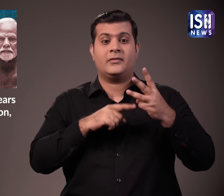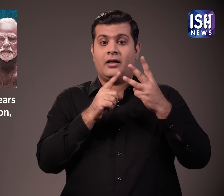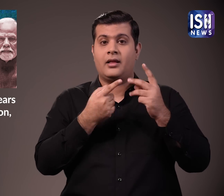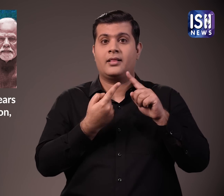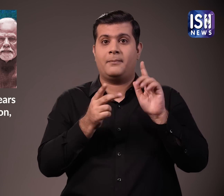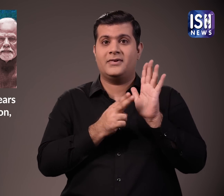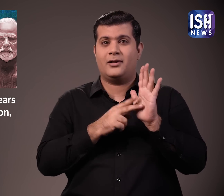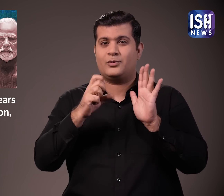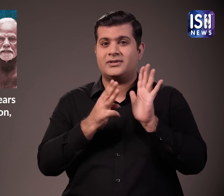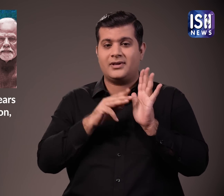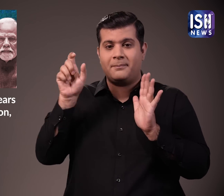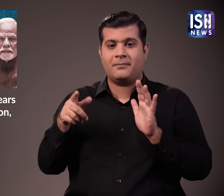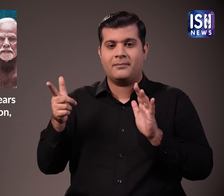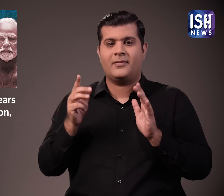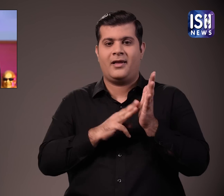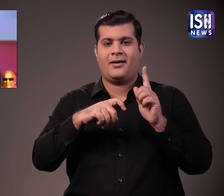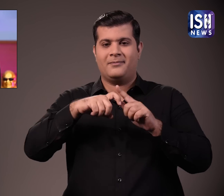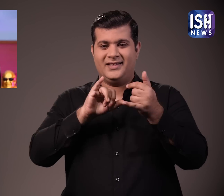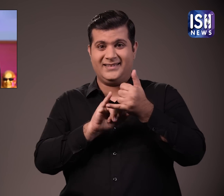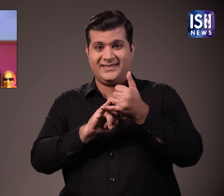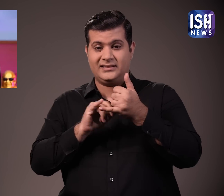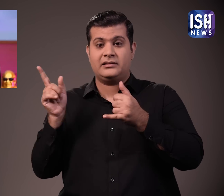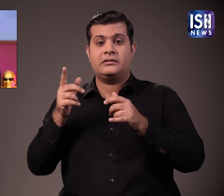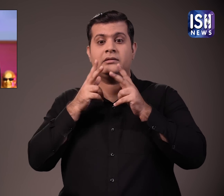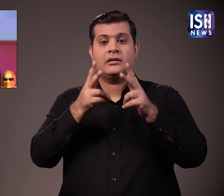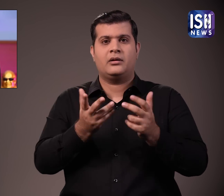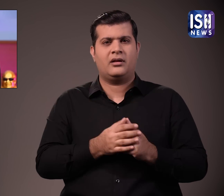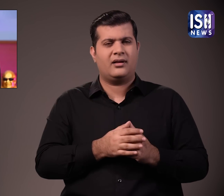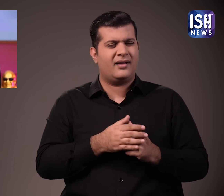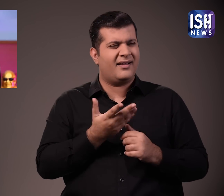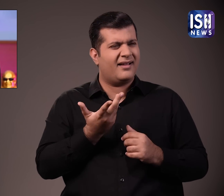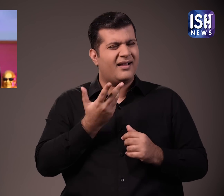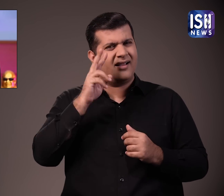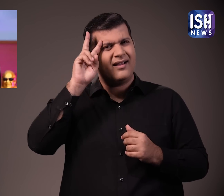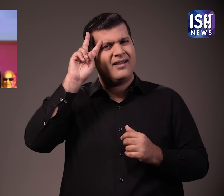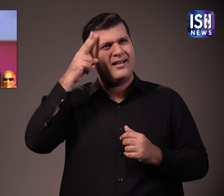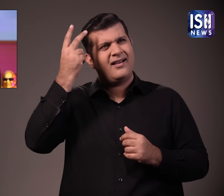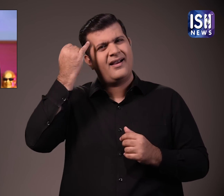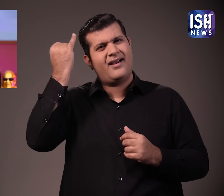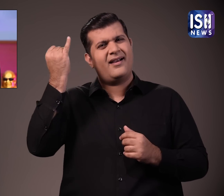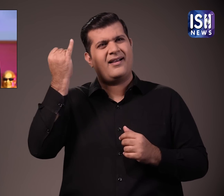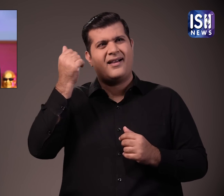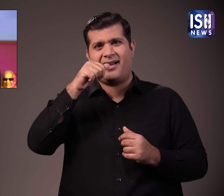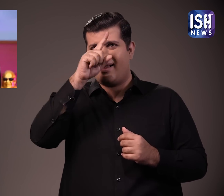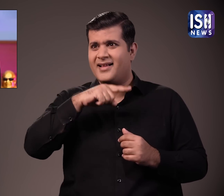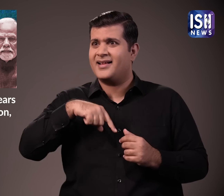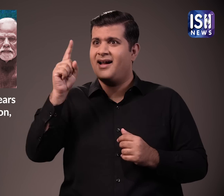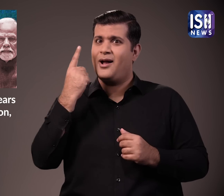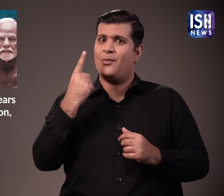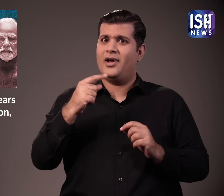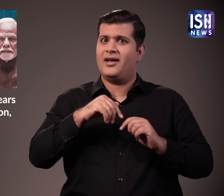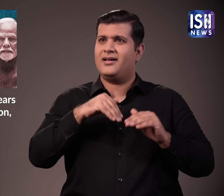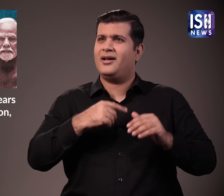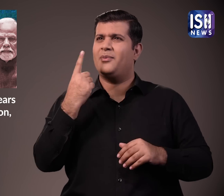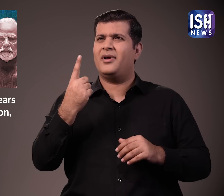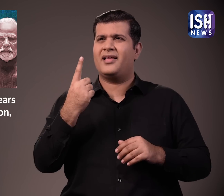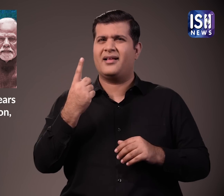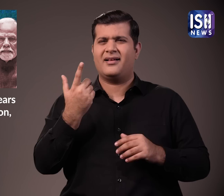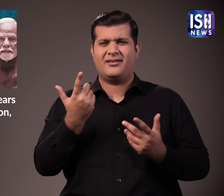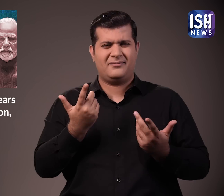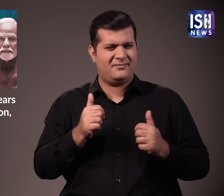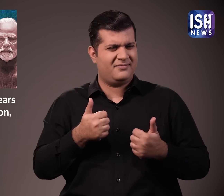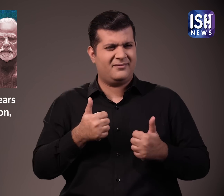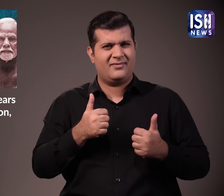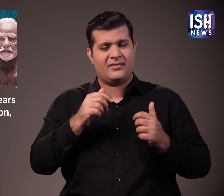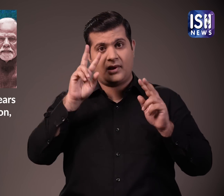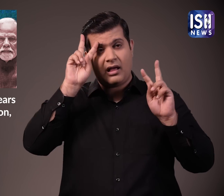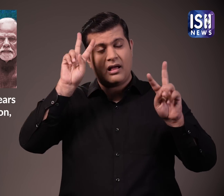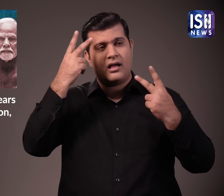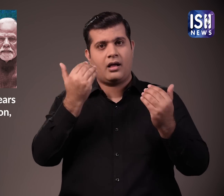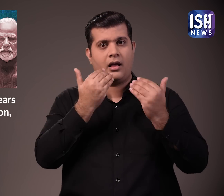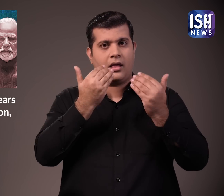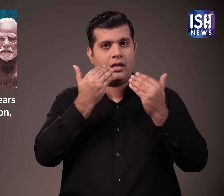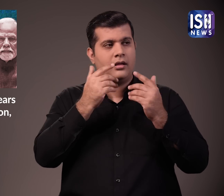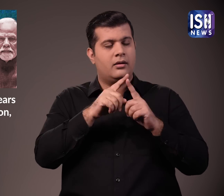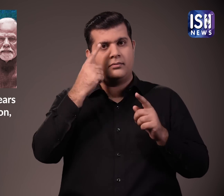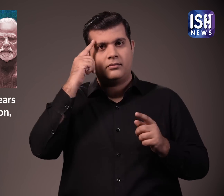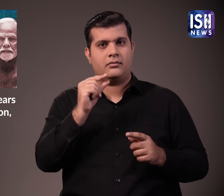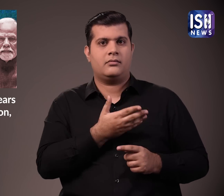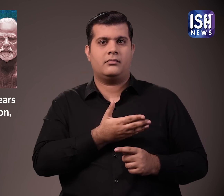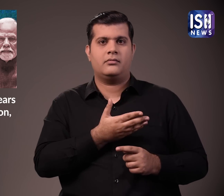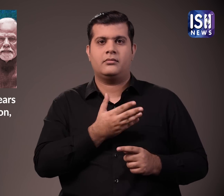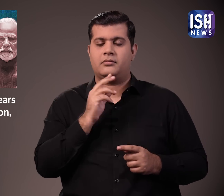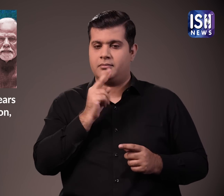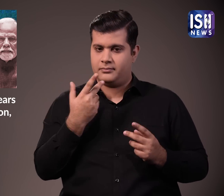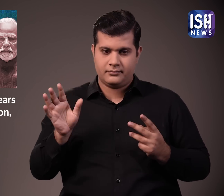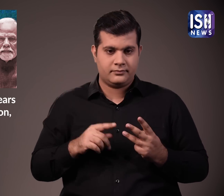3. Tamil Nadu CM MK Stalin called One Nation, One Election, an impractical & foolish idea.